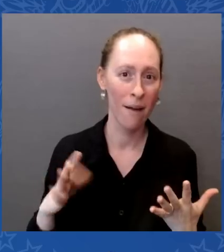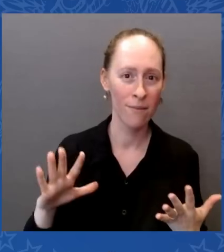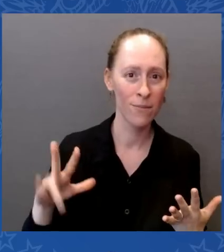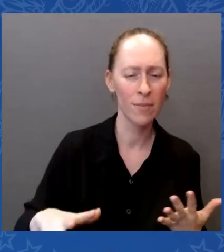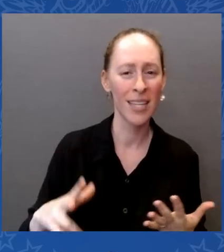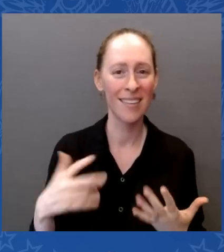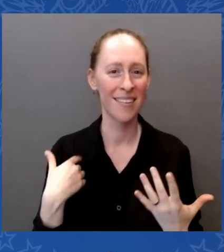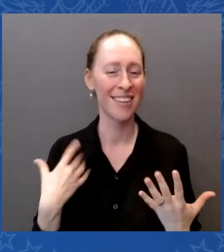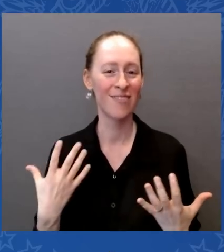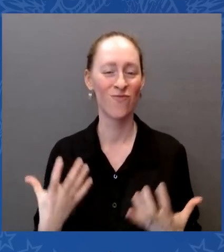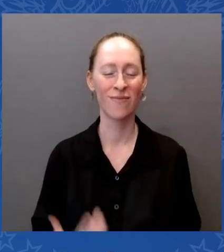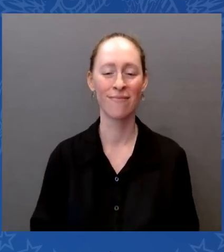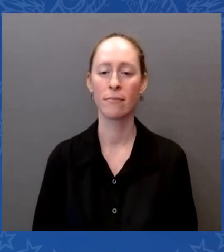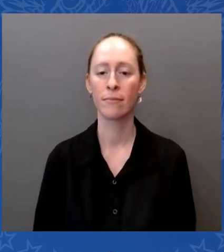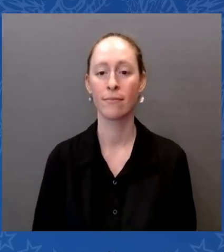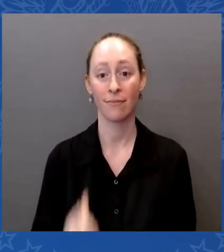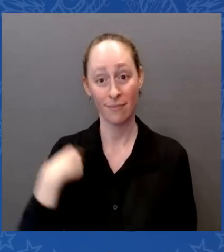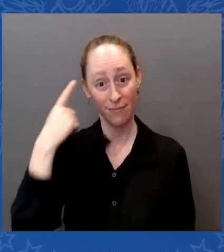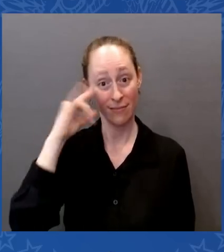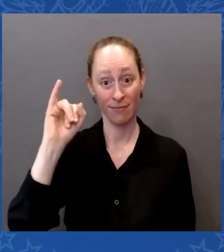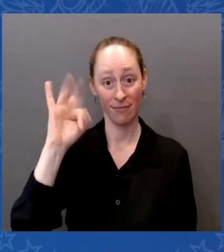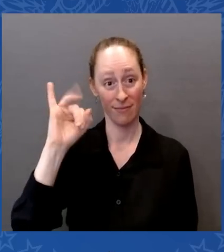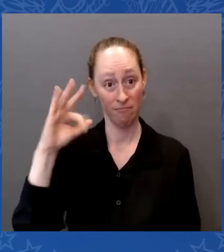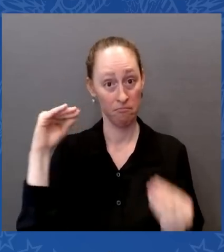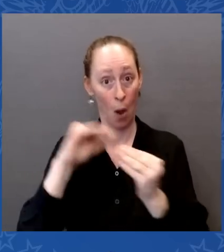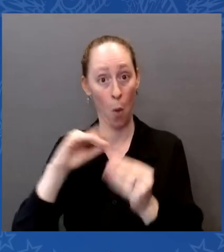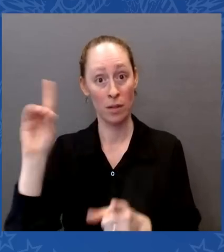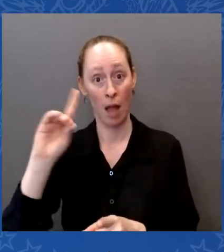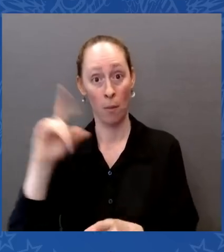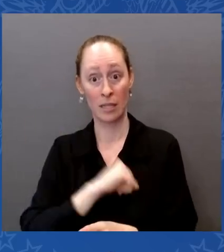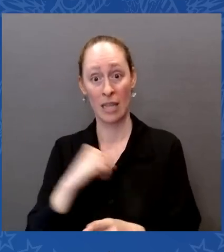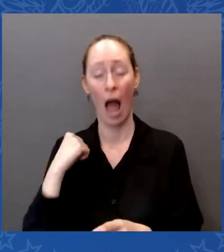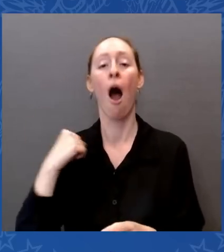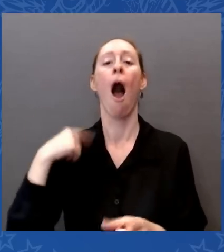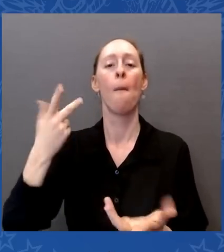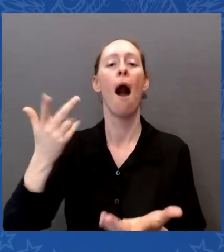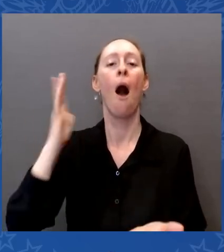Fifty-one just gives me one more. I'd like to have three more. It'd make it a lot easier.